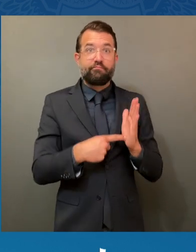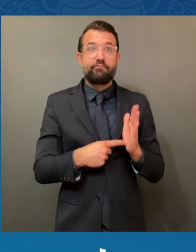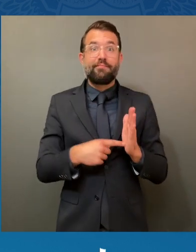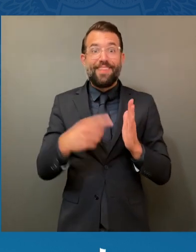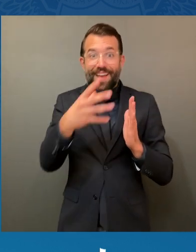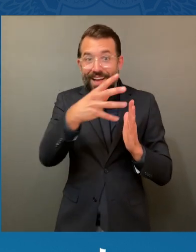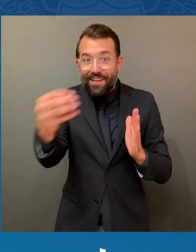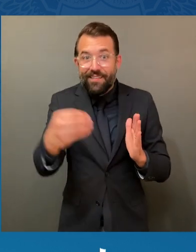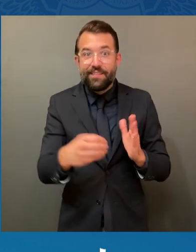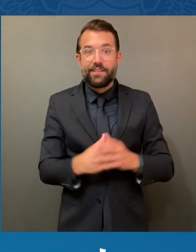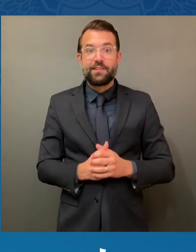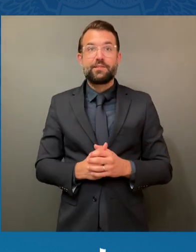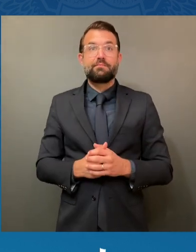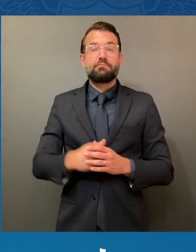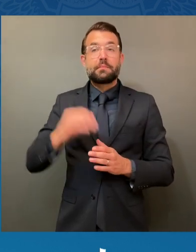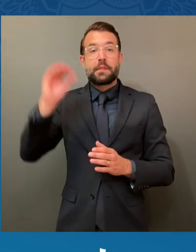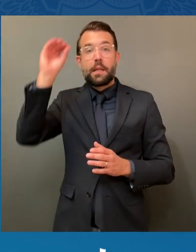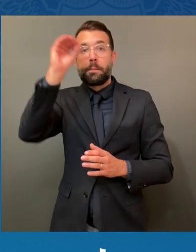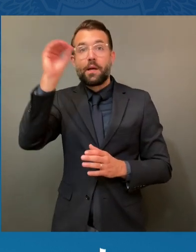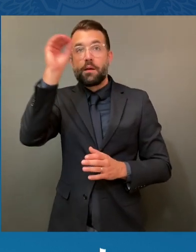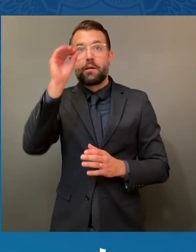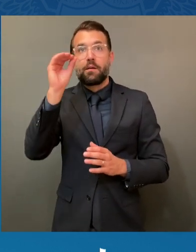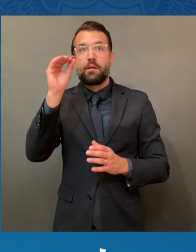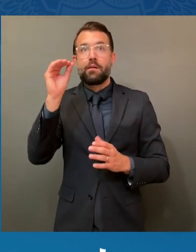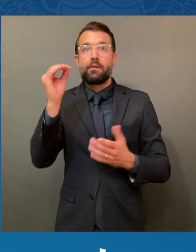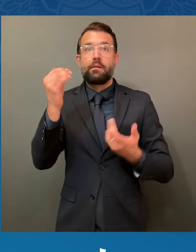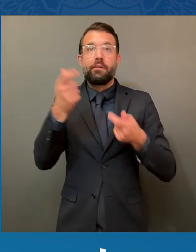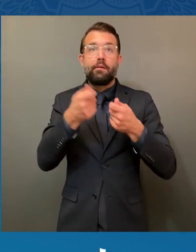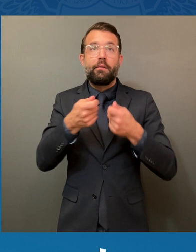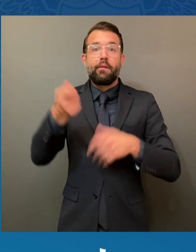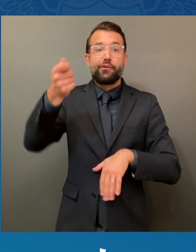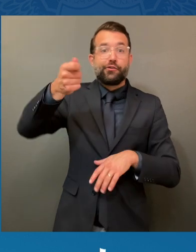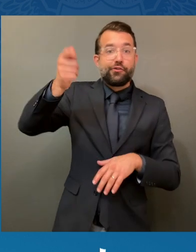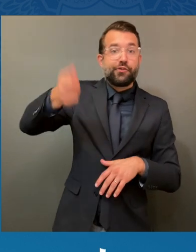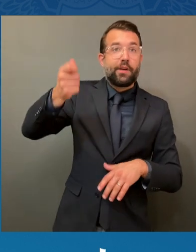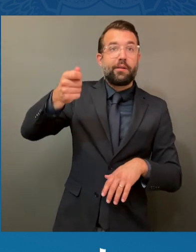when Justice Clarence Thomas said the quiet part out loud.